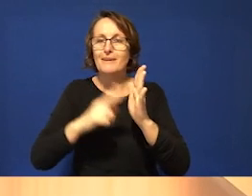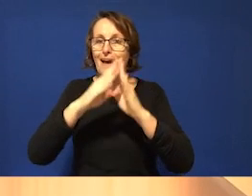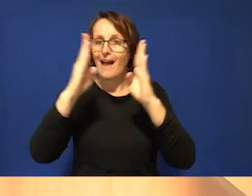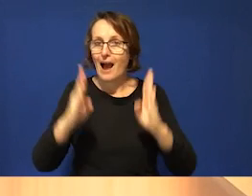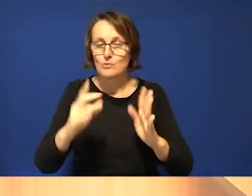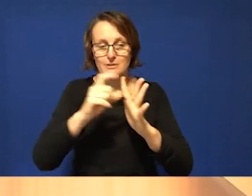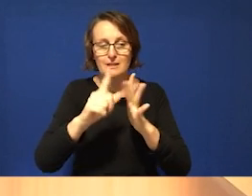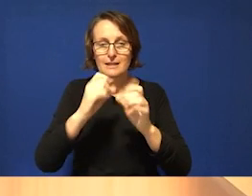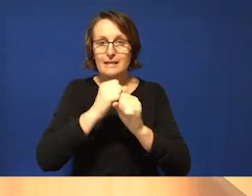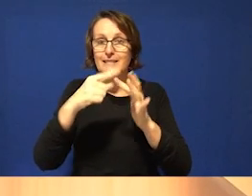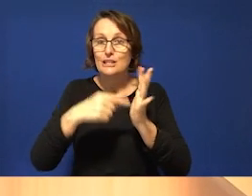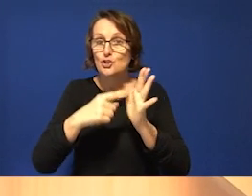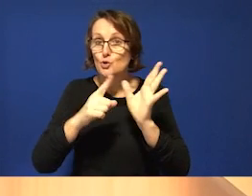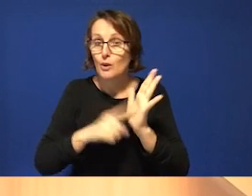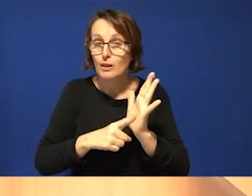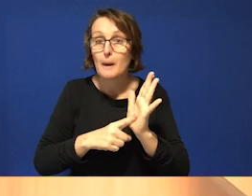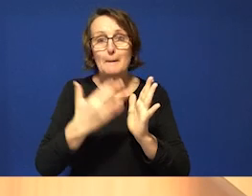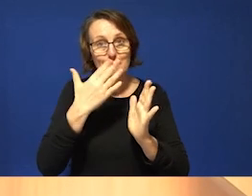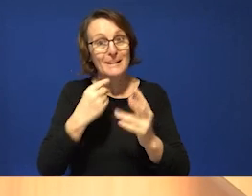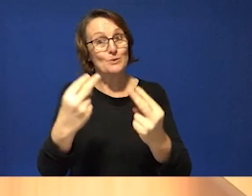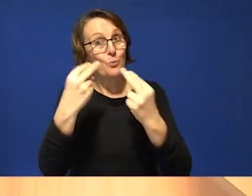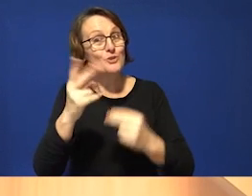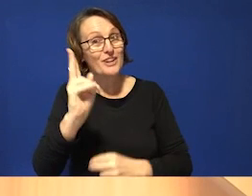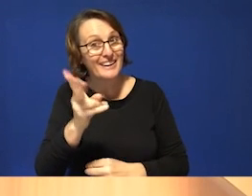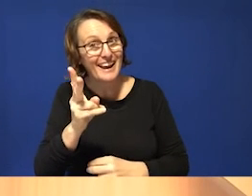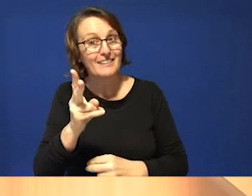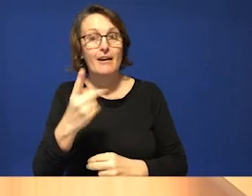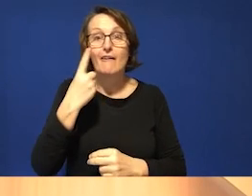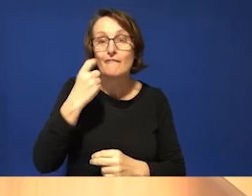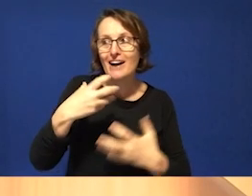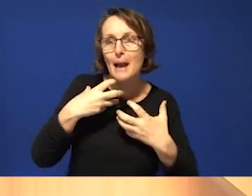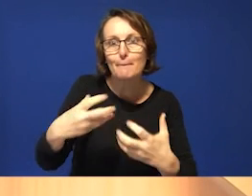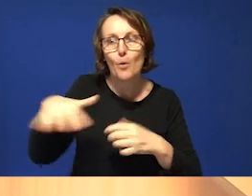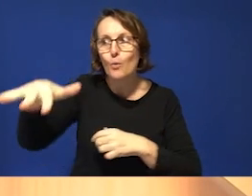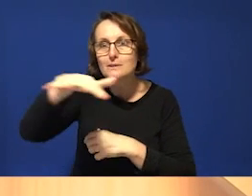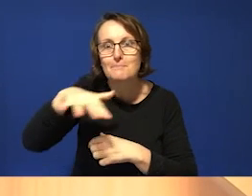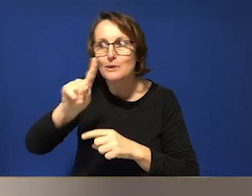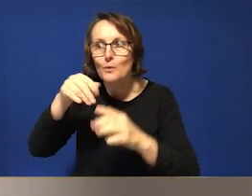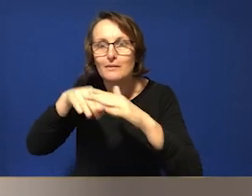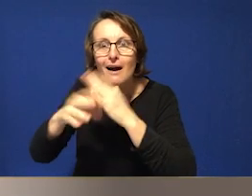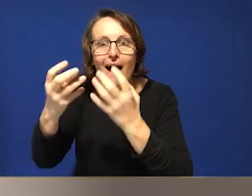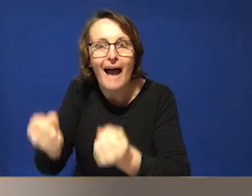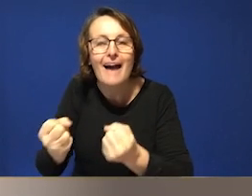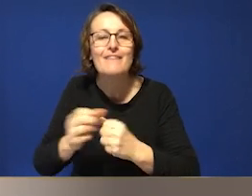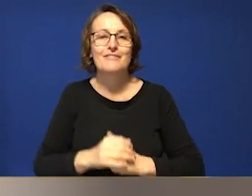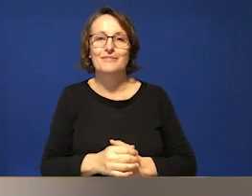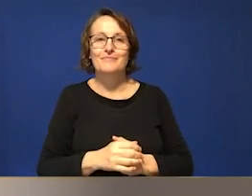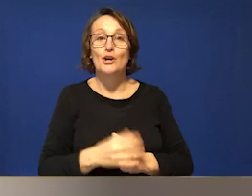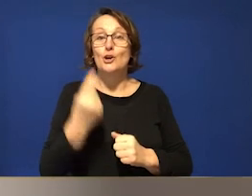And please tune in, continue to tune in, come and discover some more spaces. You can look at it, look us up on,